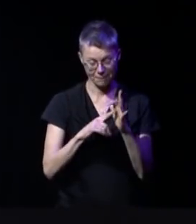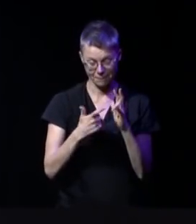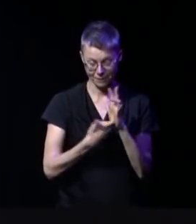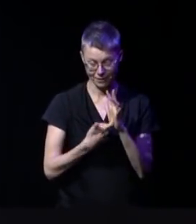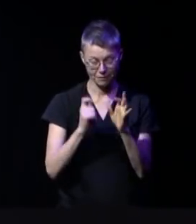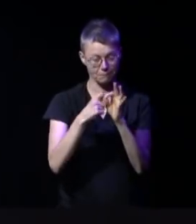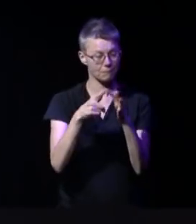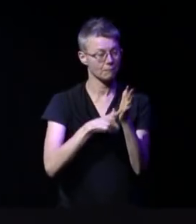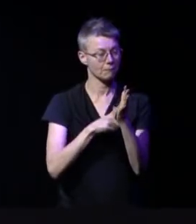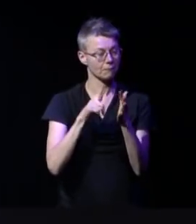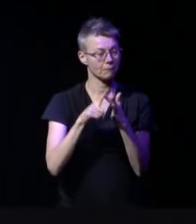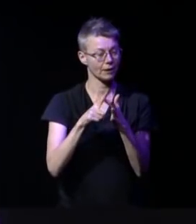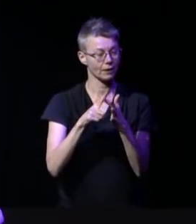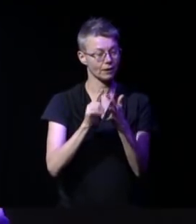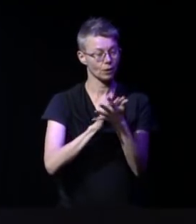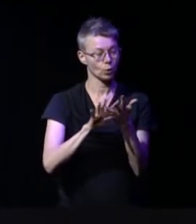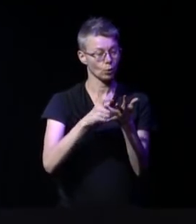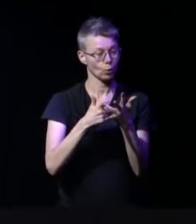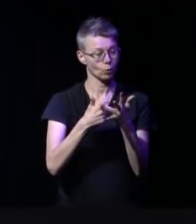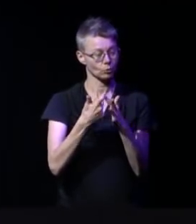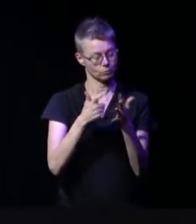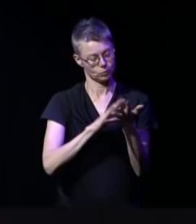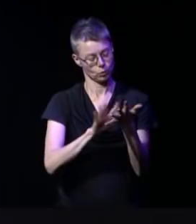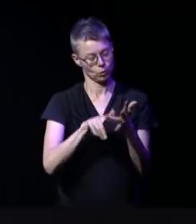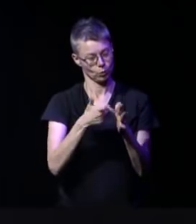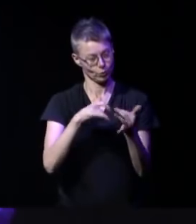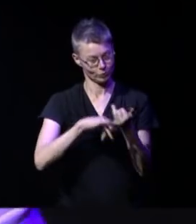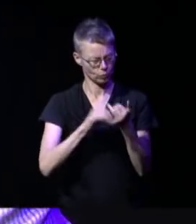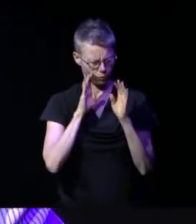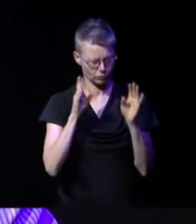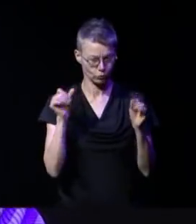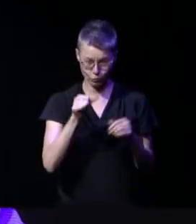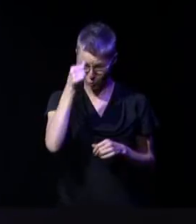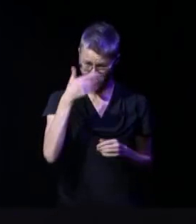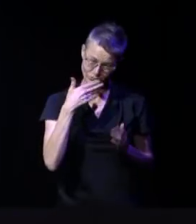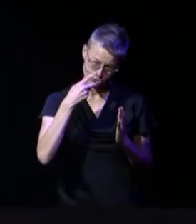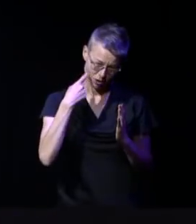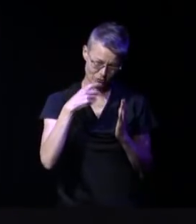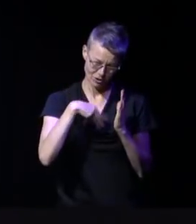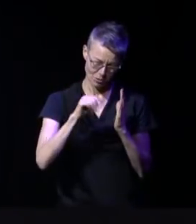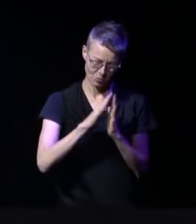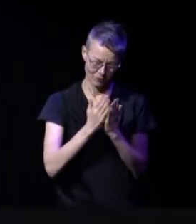Do you all know Bell Hooks? Wonderful cultural critic. You should know Bell Hooks, please try to read her work if you can.